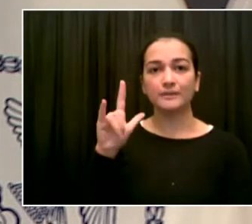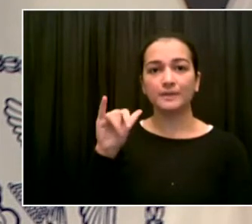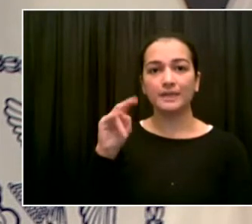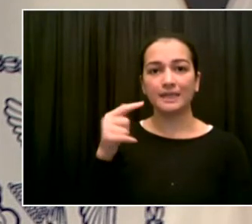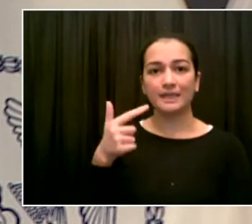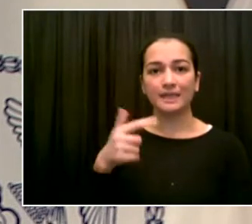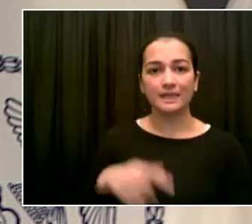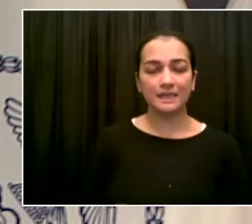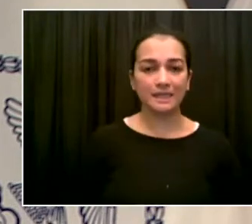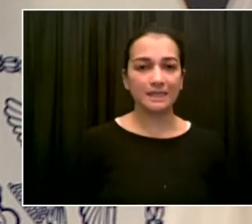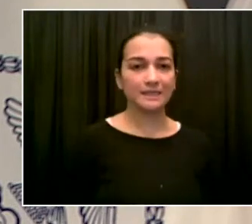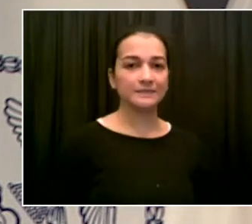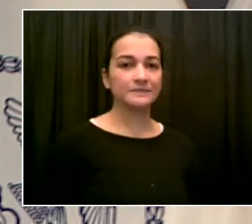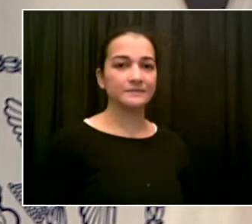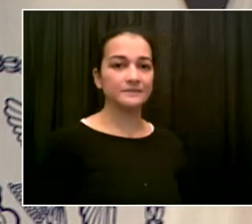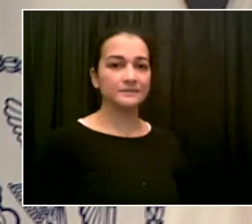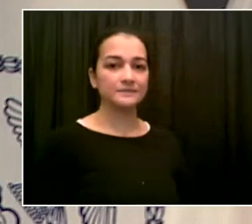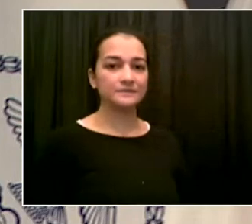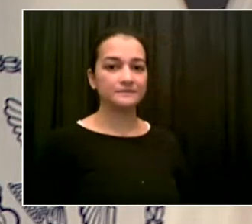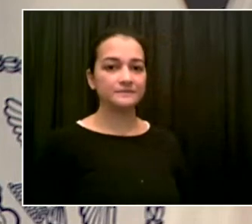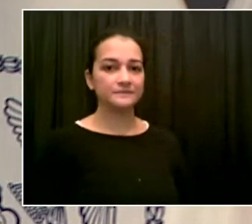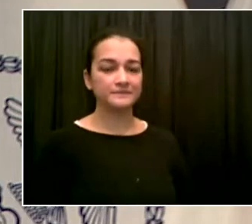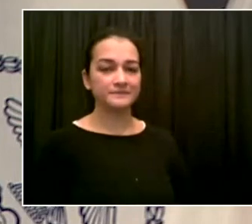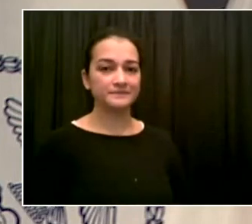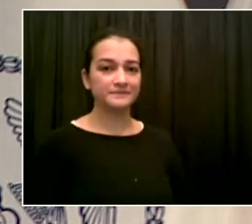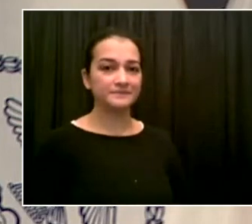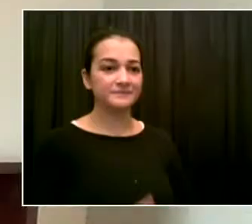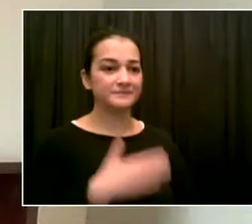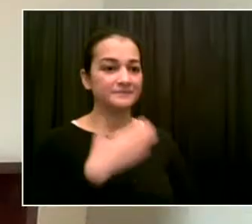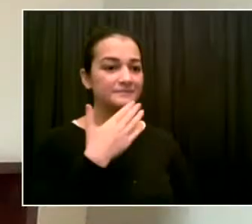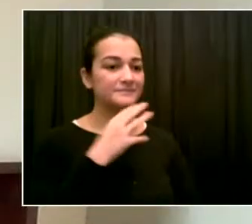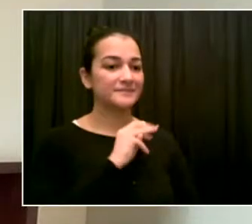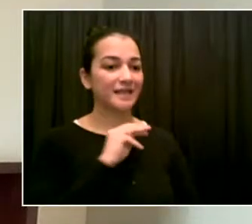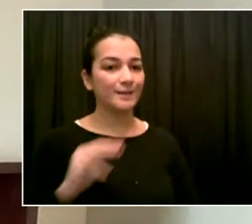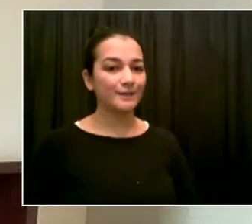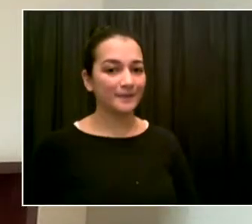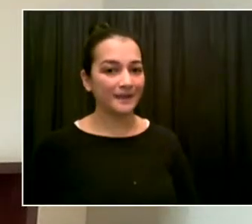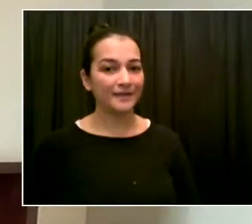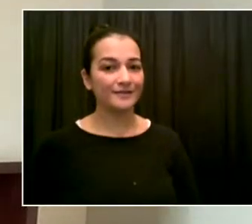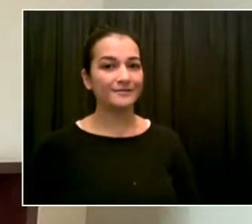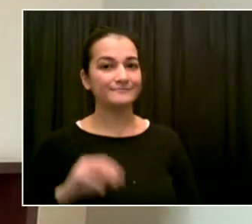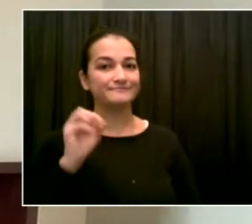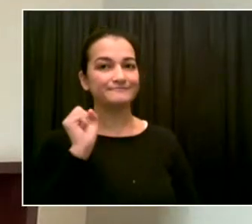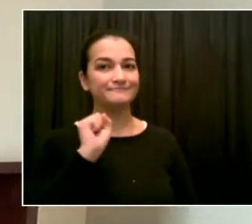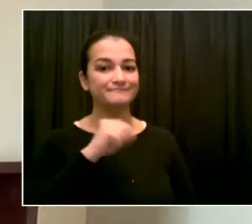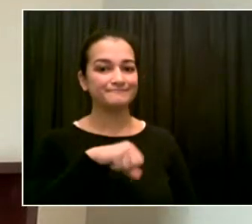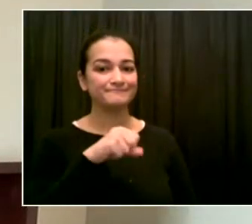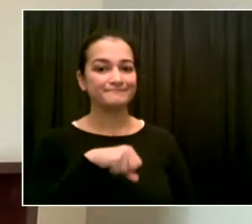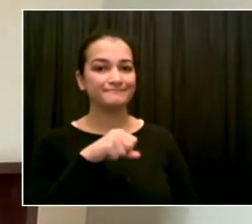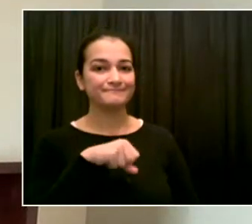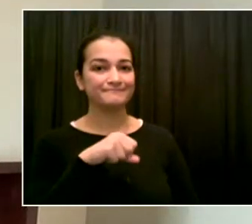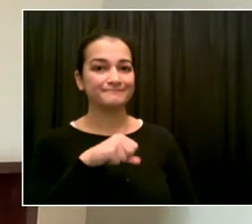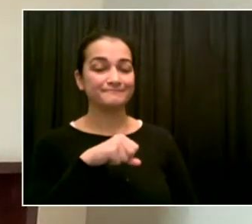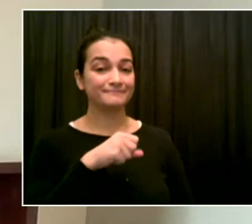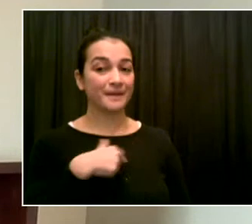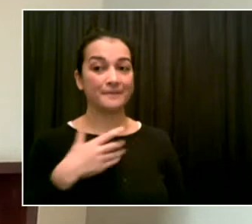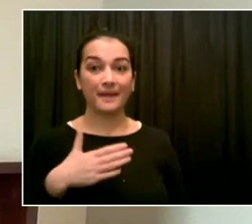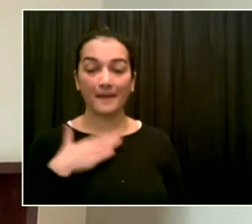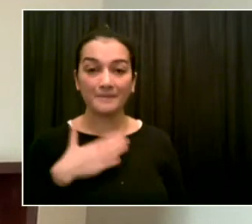THANK YOU SO MU CH AM A. AND FIRST LADY, FOR